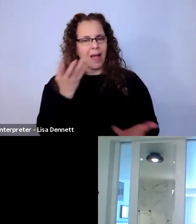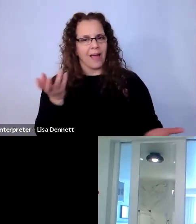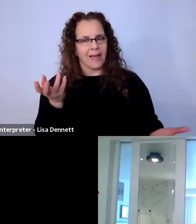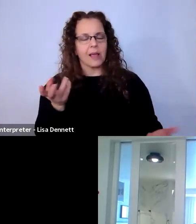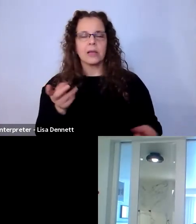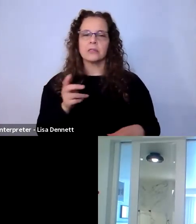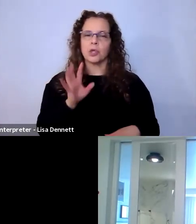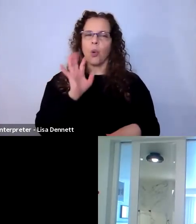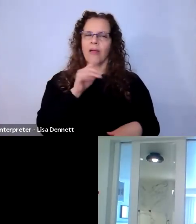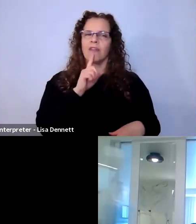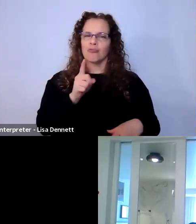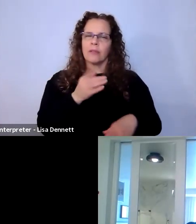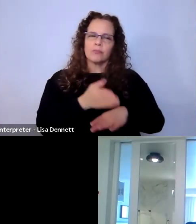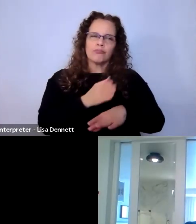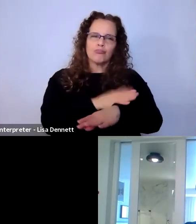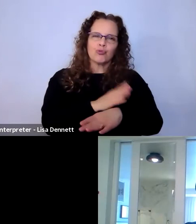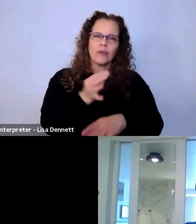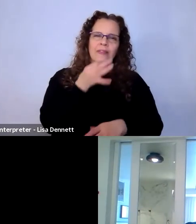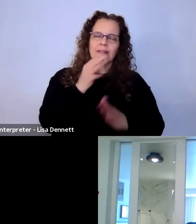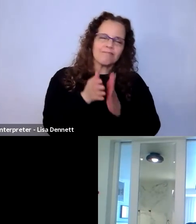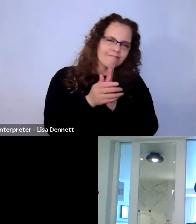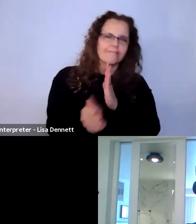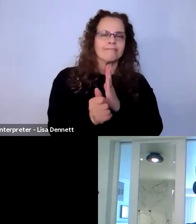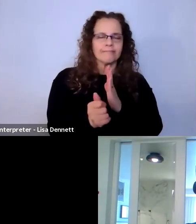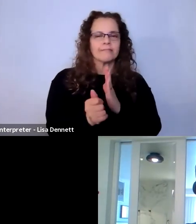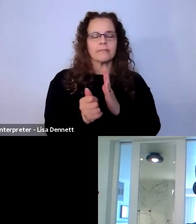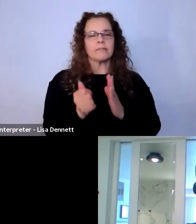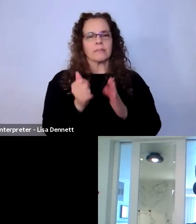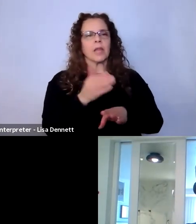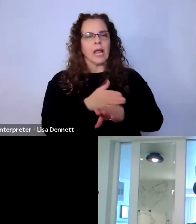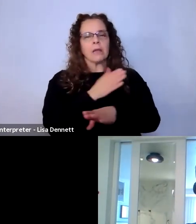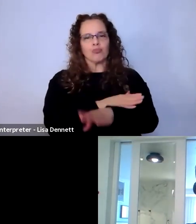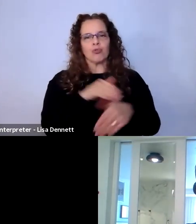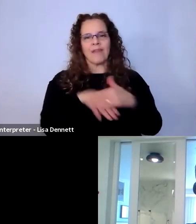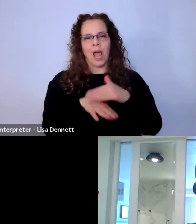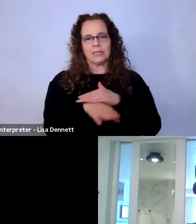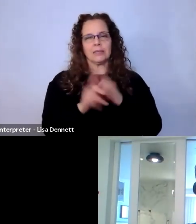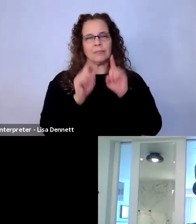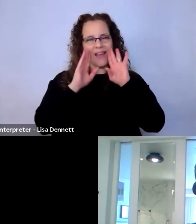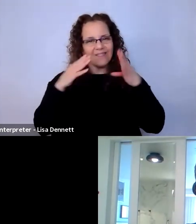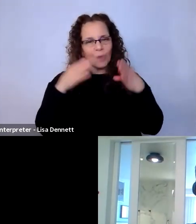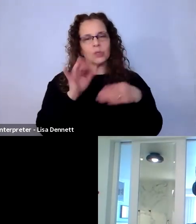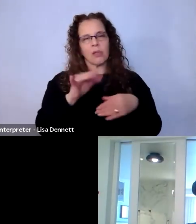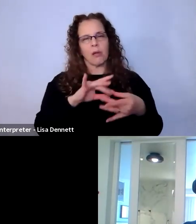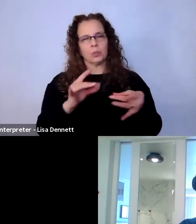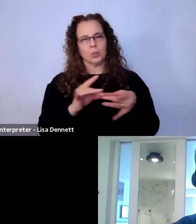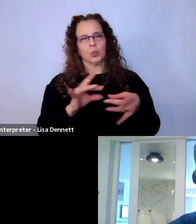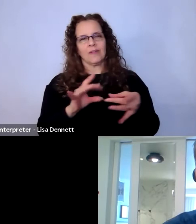that are building digital products will make them far more accessible, and so it really focus on that and focus on the educational aspect.